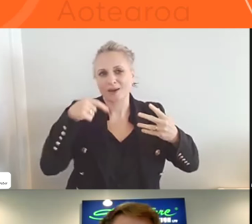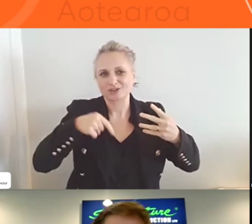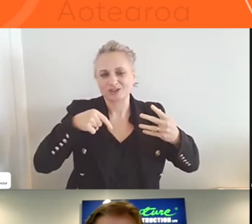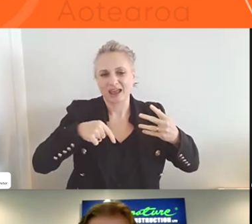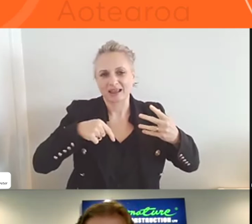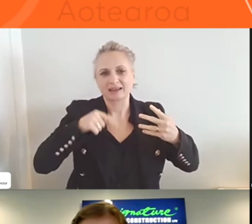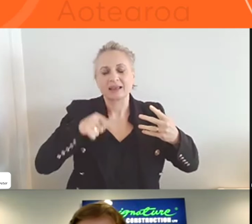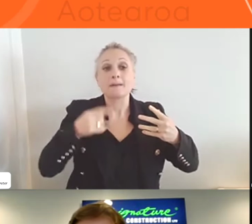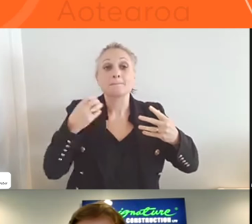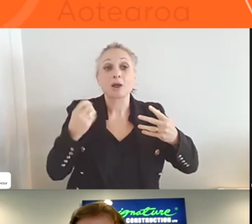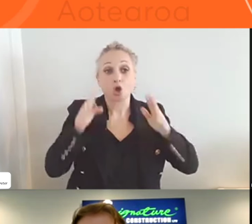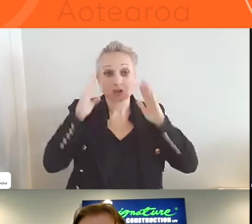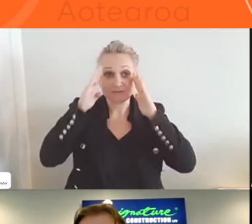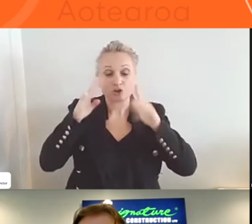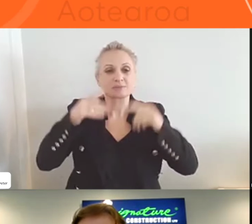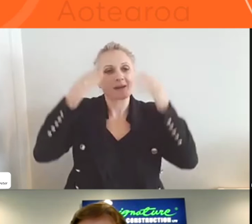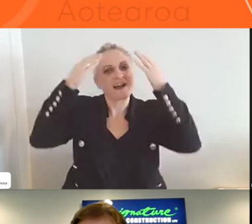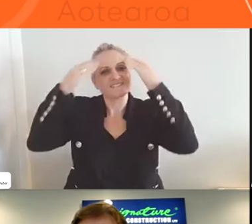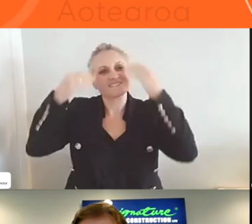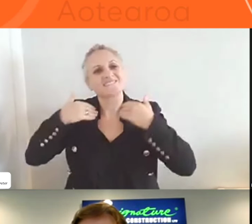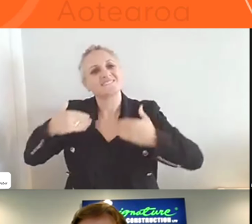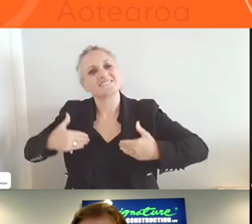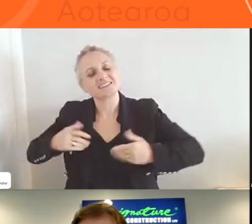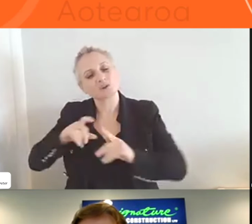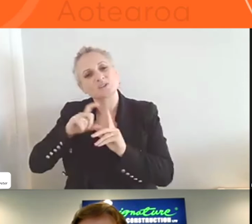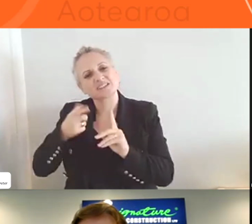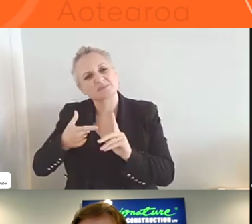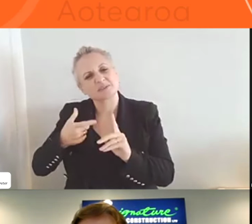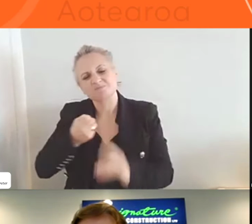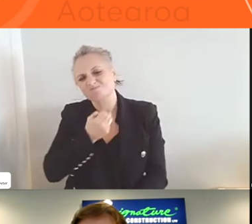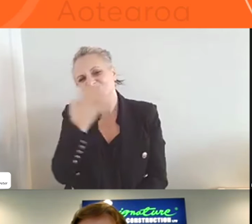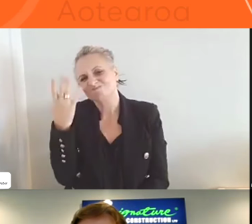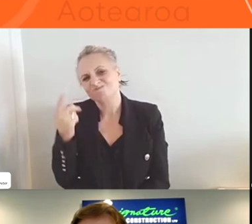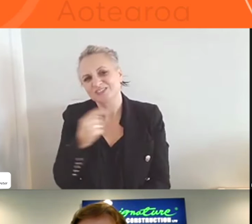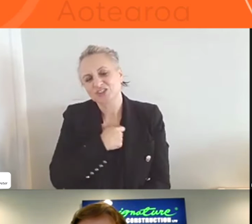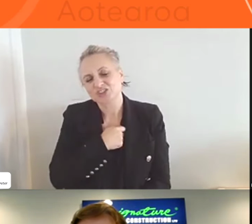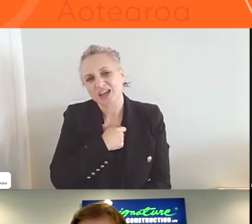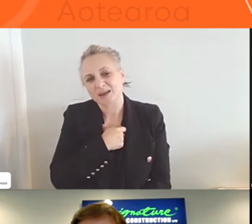disabilities; it's a shame that it is. If you have low vision,